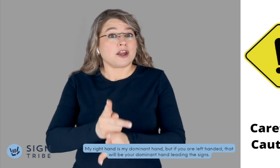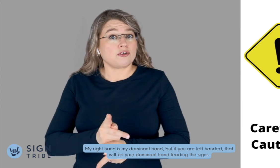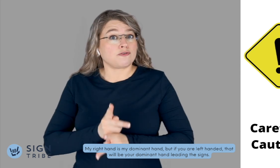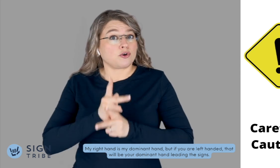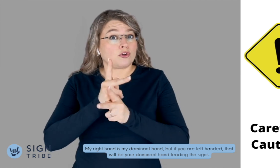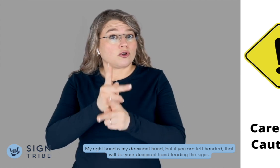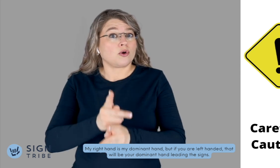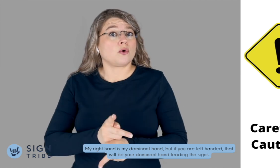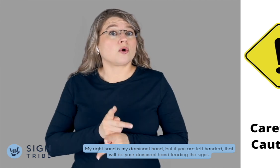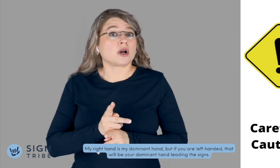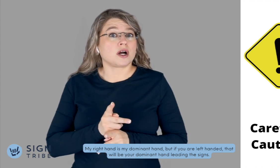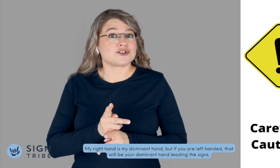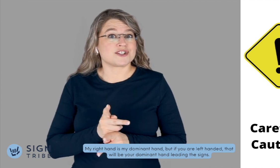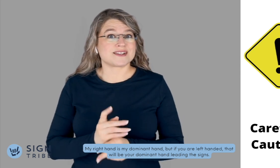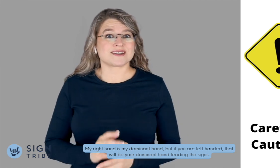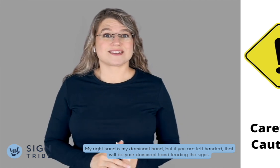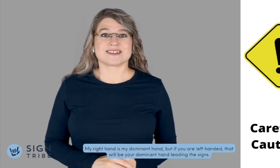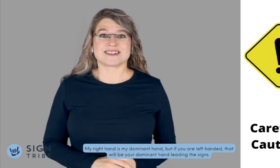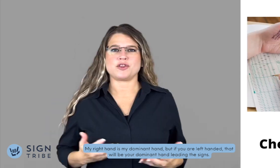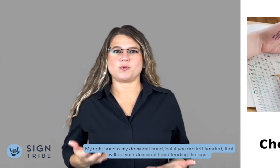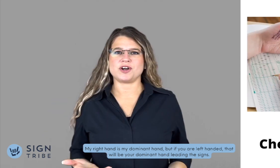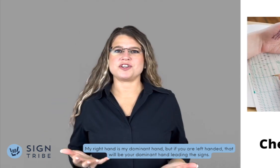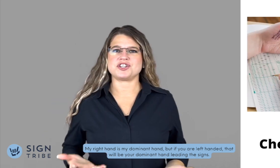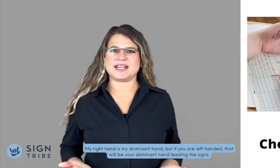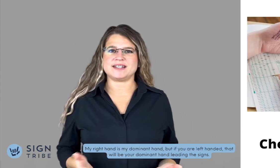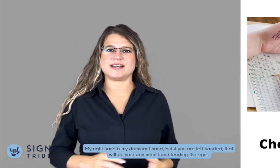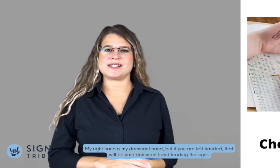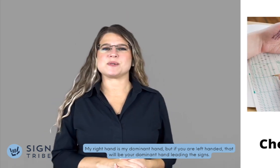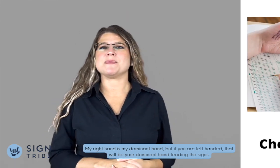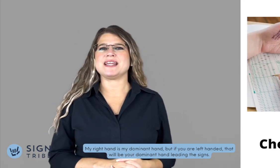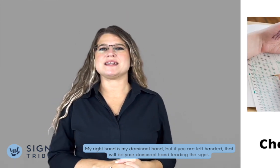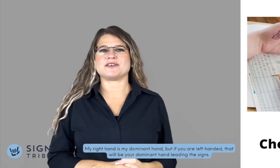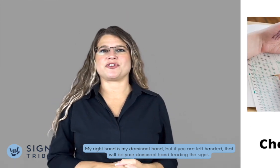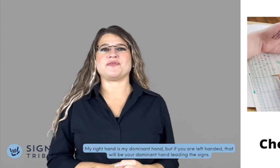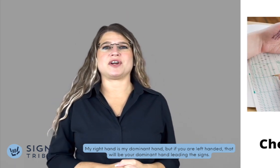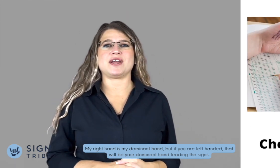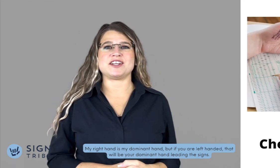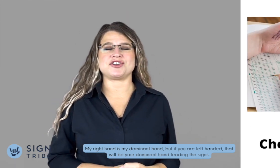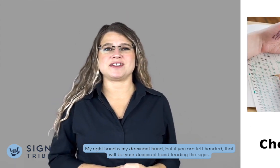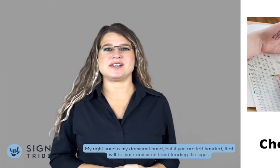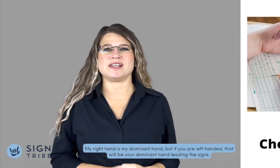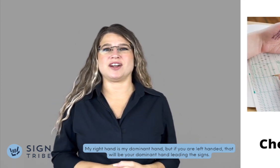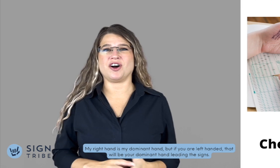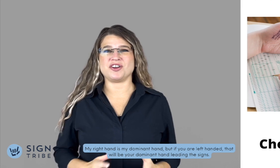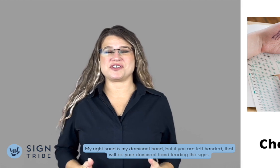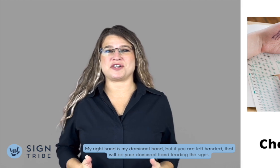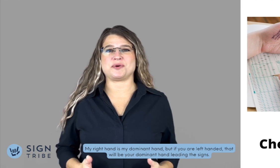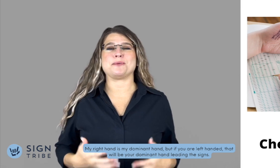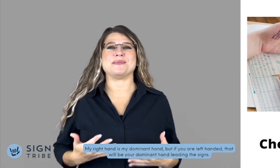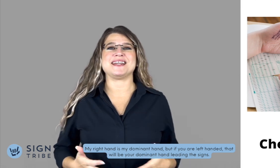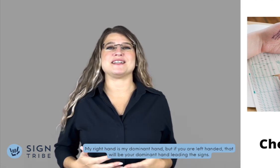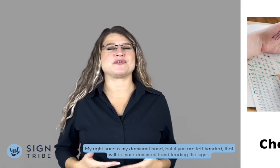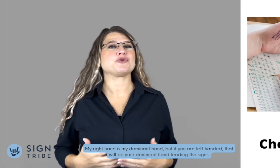Careful or cautious. The word cheat has many different variations and also many different